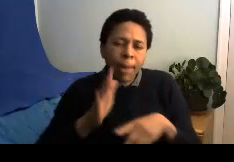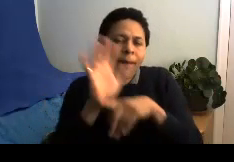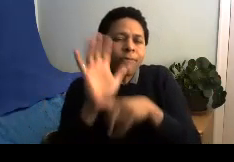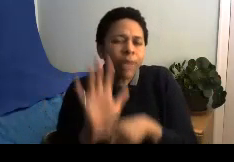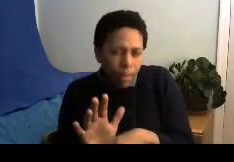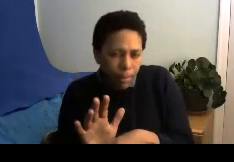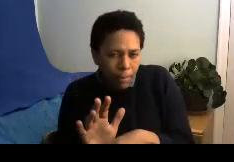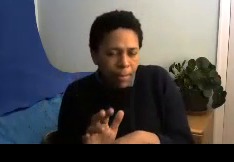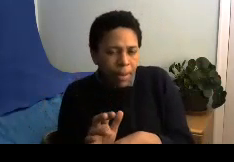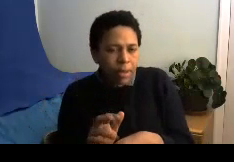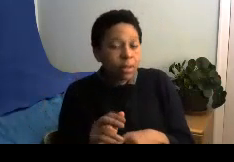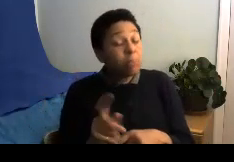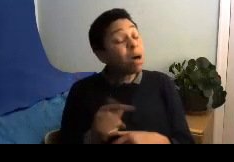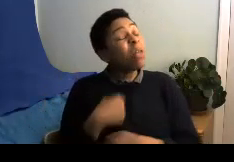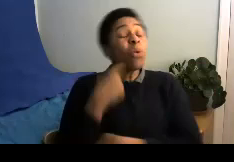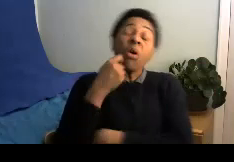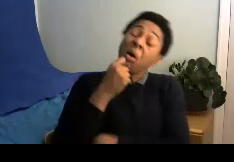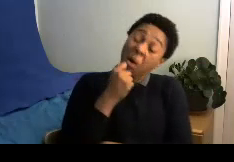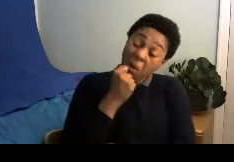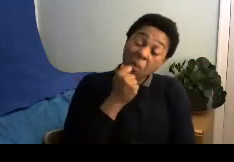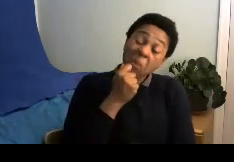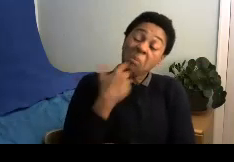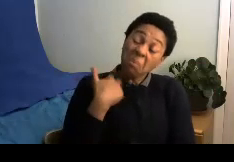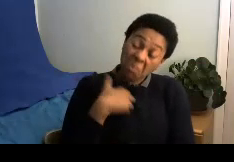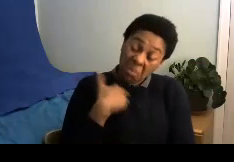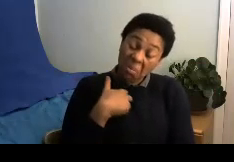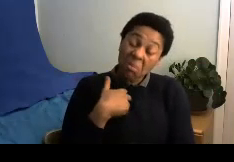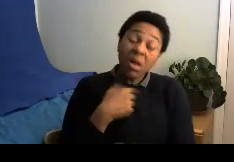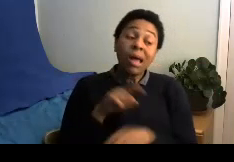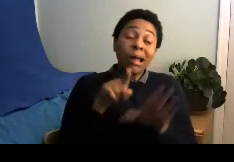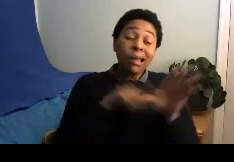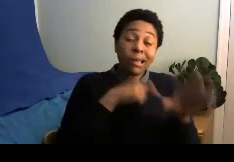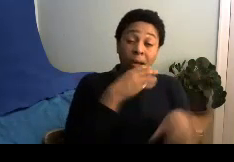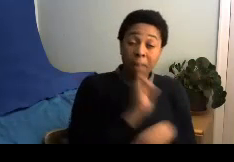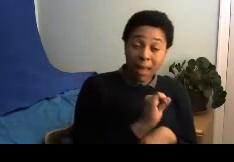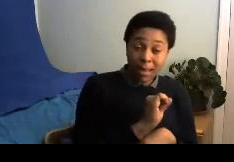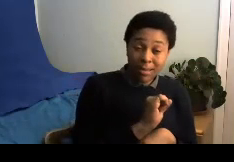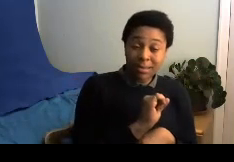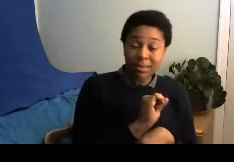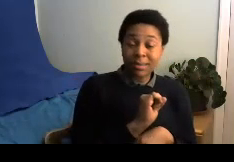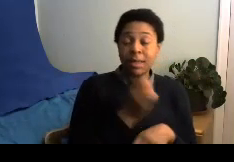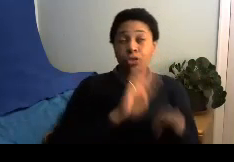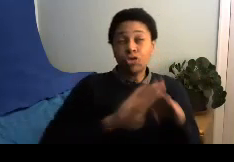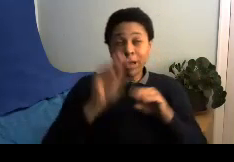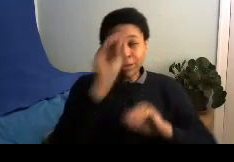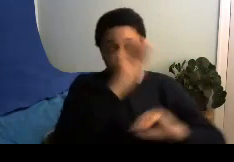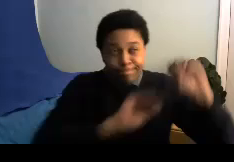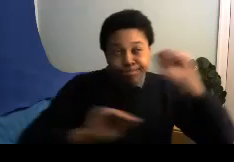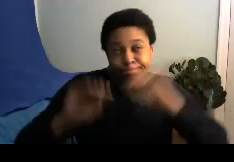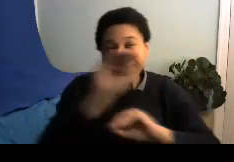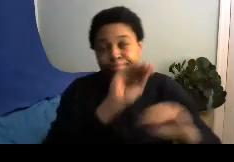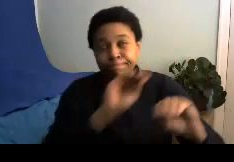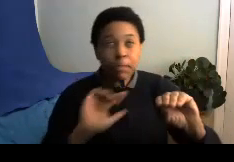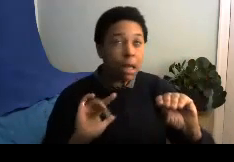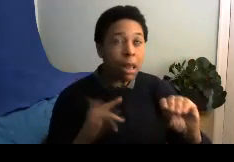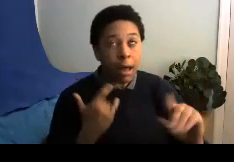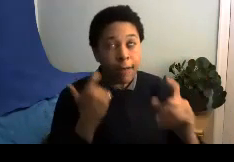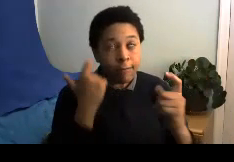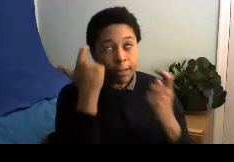probably quite, like, you know, this sort of young man, sort of trying to figure out his own existence and who he was, sort